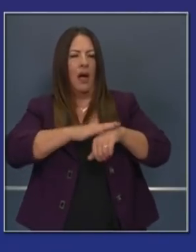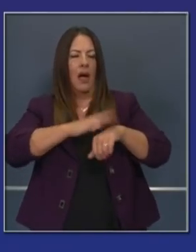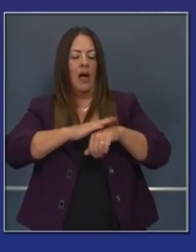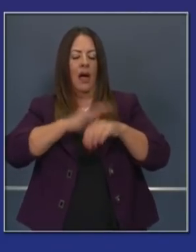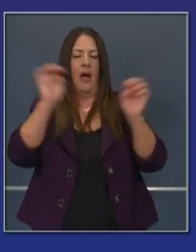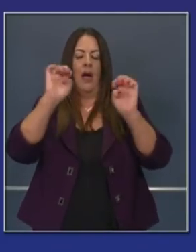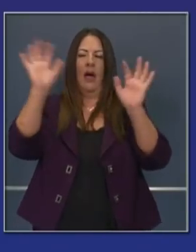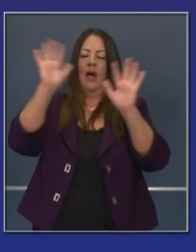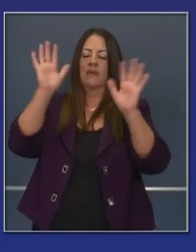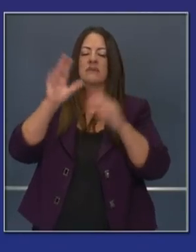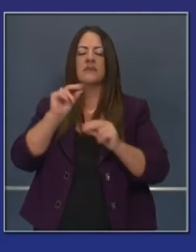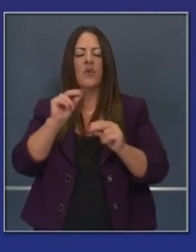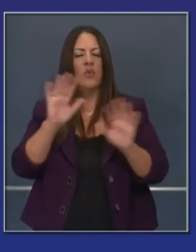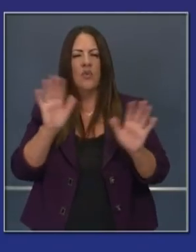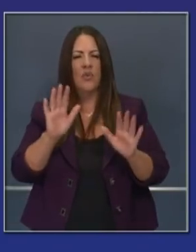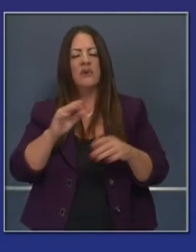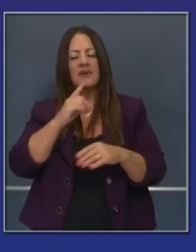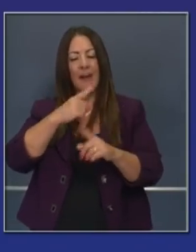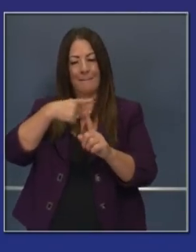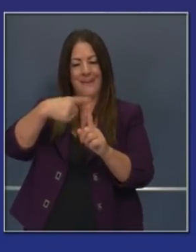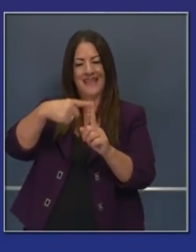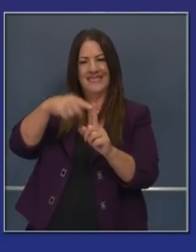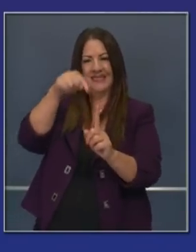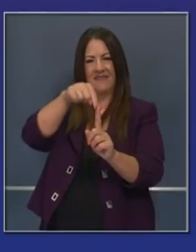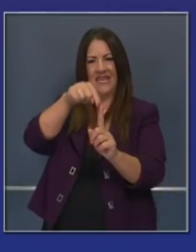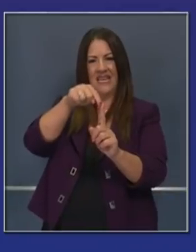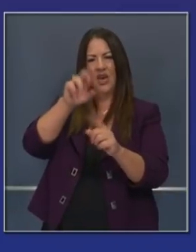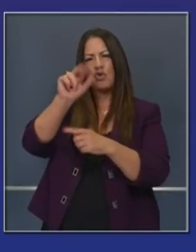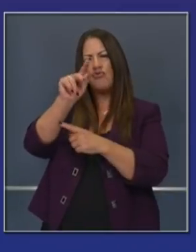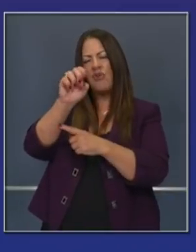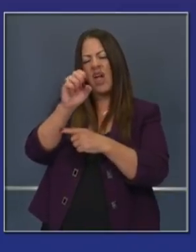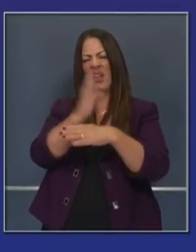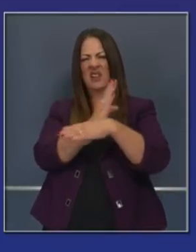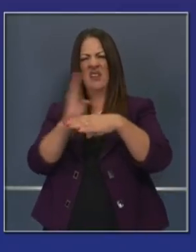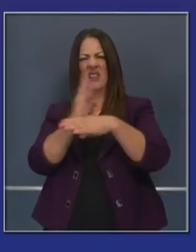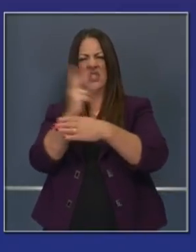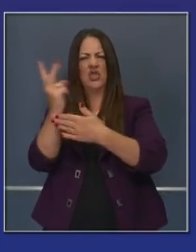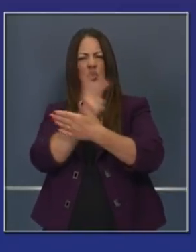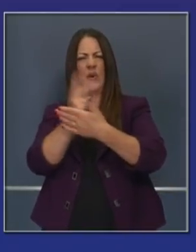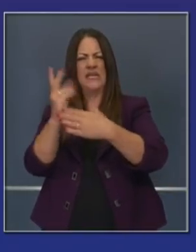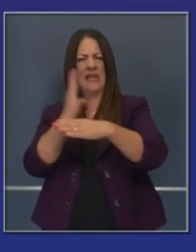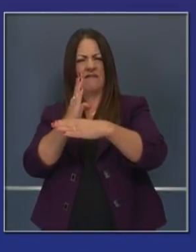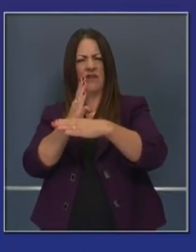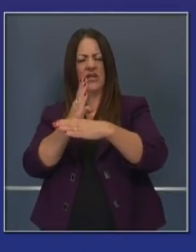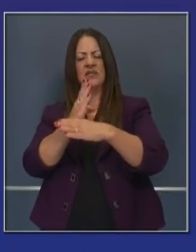WE WANT TO KEEP THAT POSITIVE CASE DOWN. THE REAL HEADLINE IN TERMS OF ALARM BELLS AND RED FLAG IS